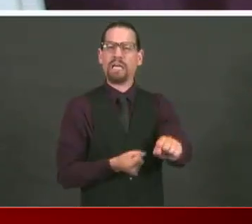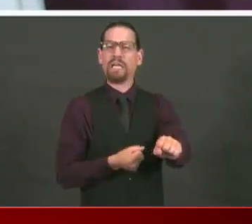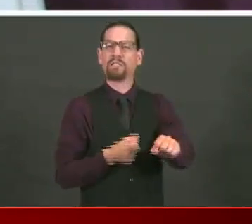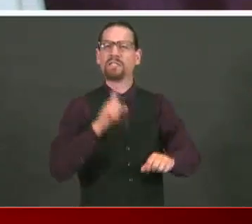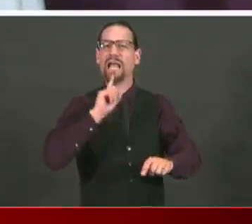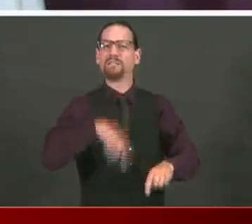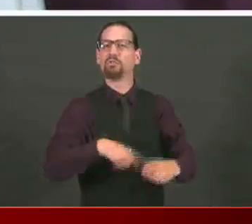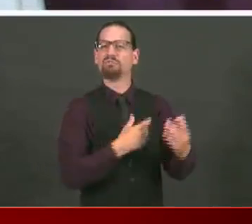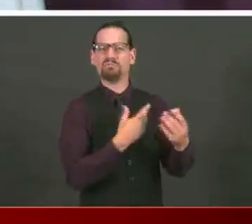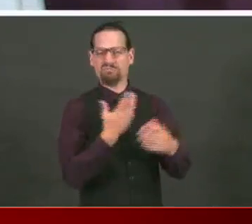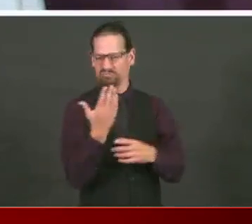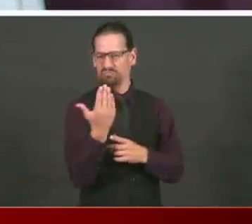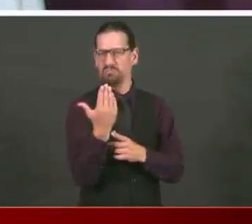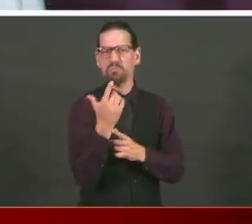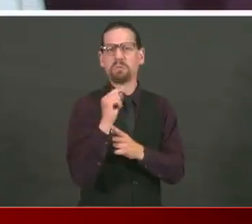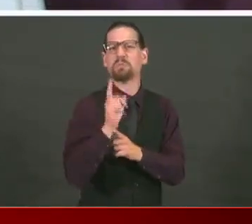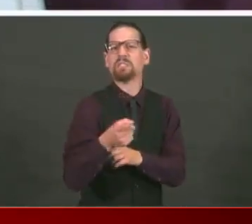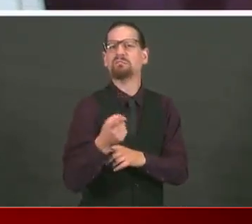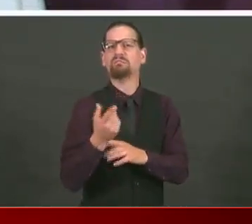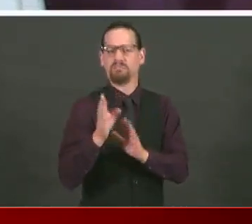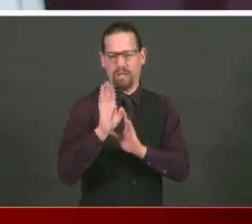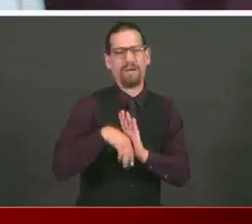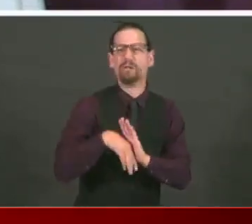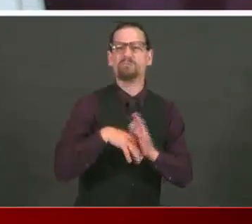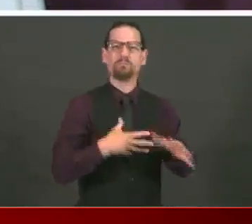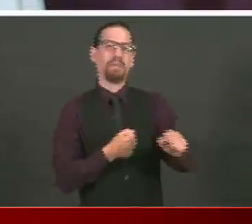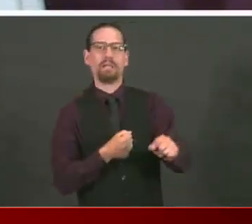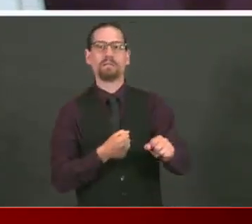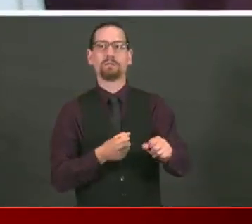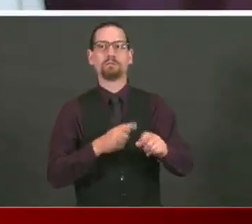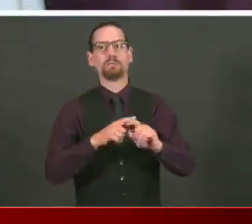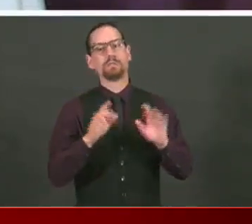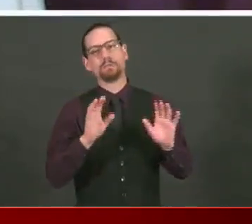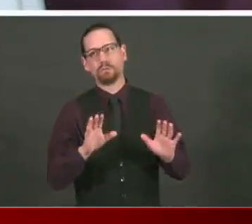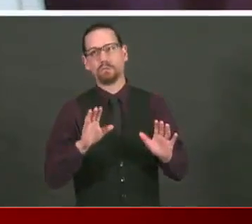THEY WERE EXCELLENT, BUT AS WE KNOW A LITTLE LESS ACCURATE THAN